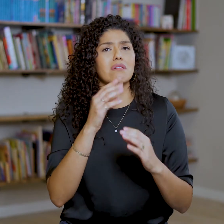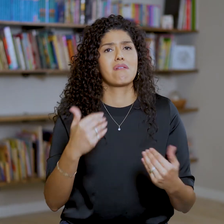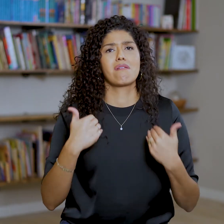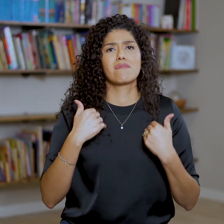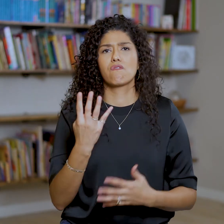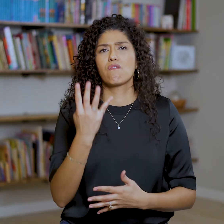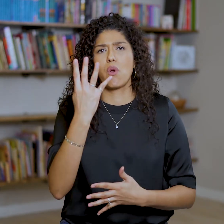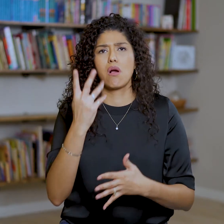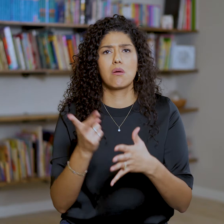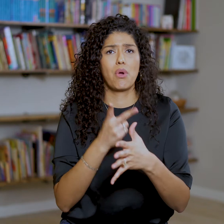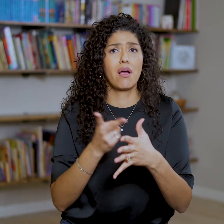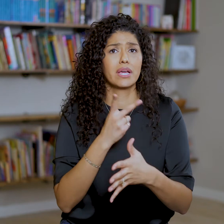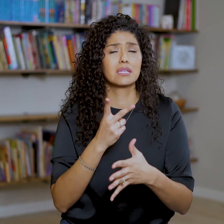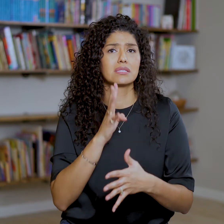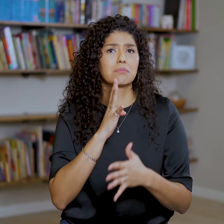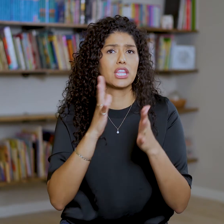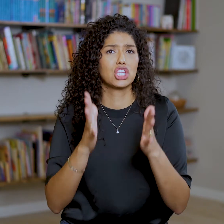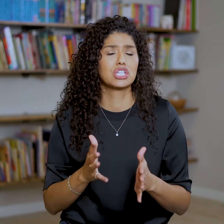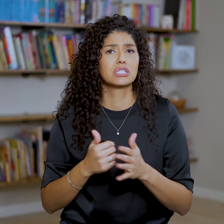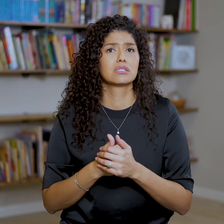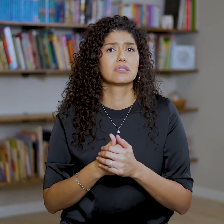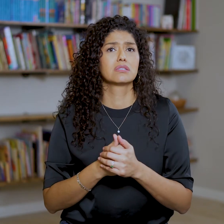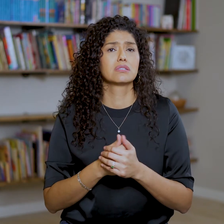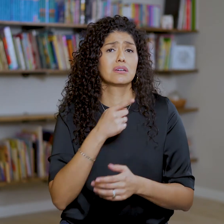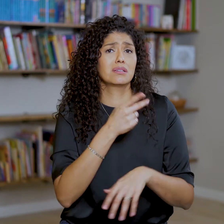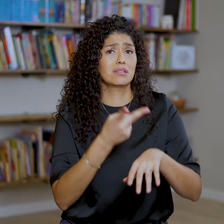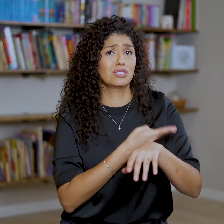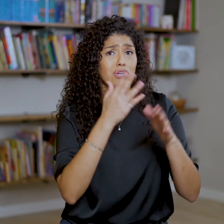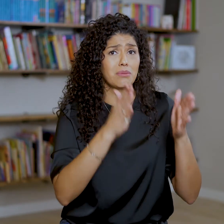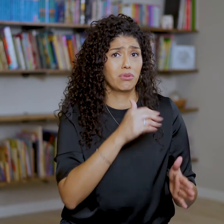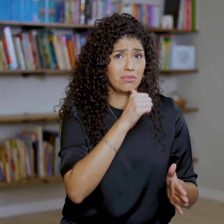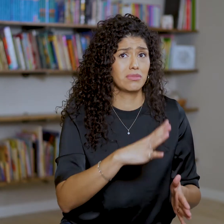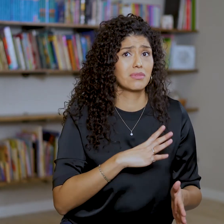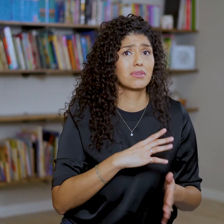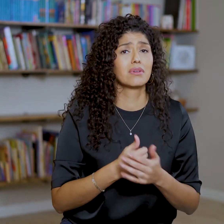and there are 4 primary speakers: the shepherdess,